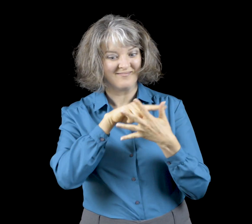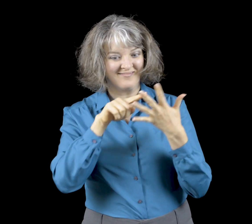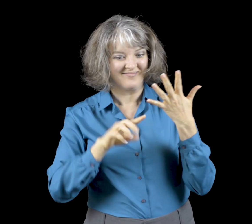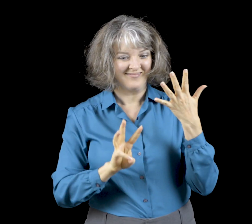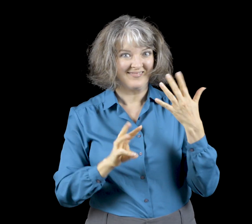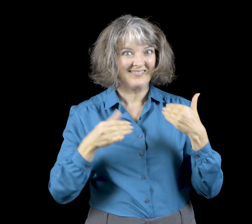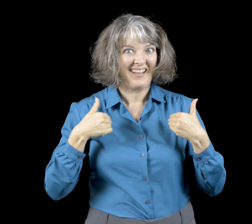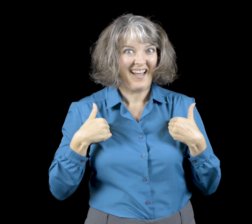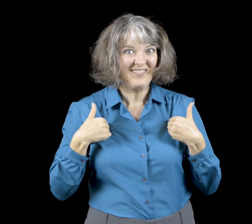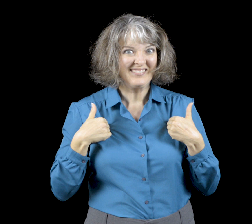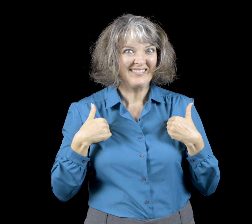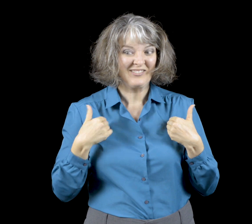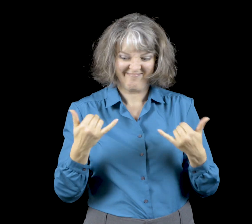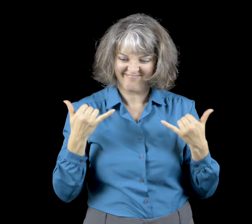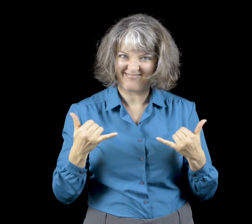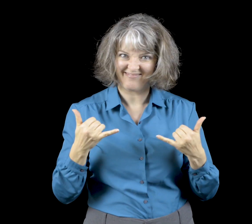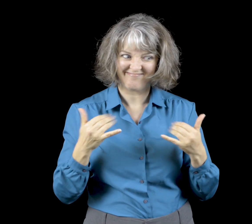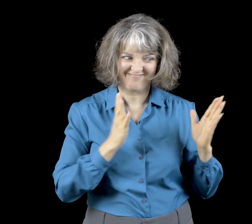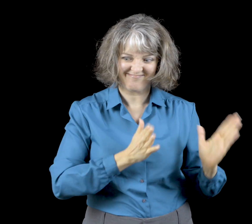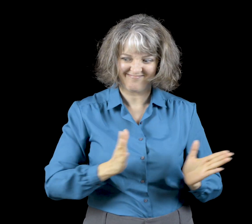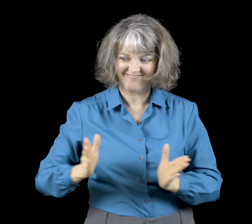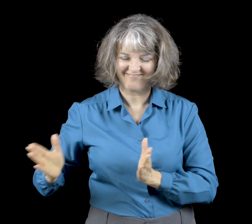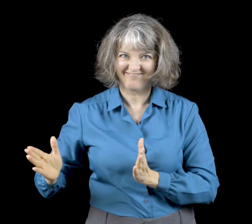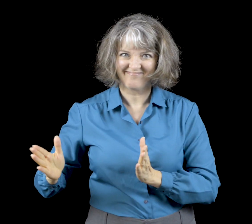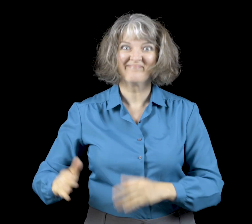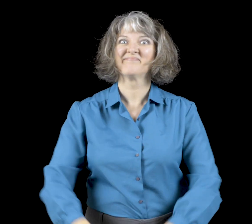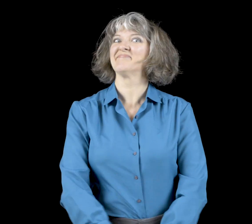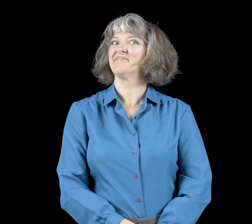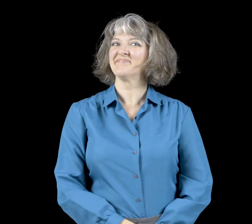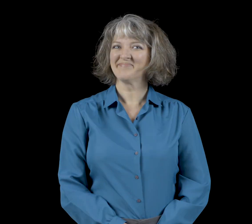We accomplished our six steps and all are in order.